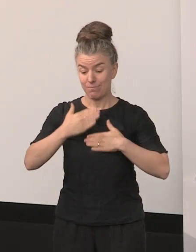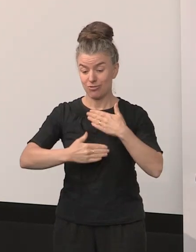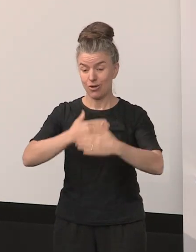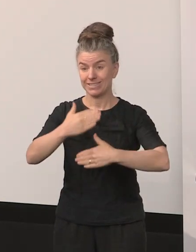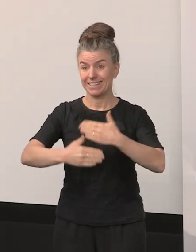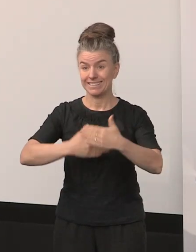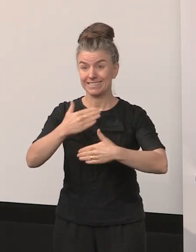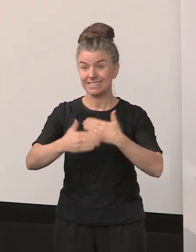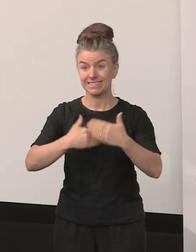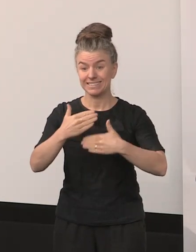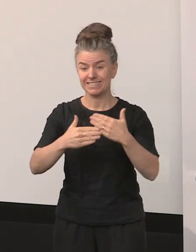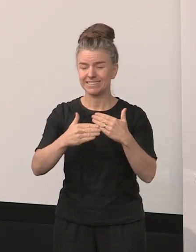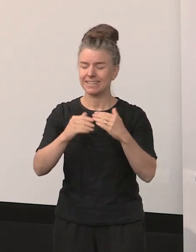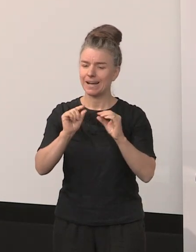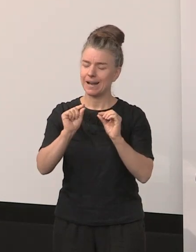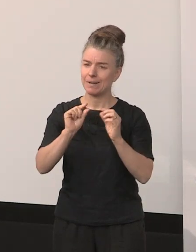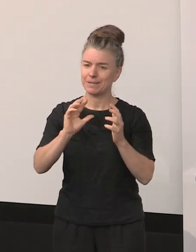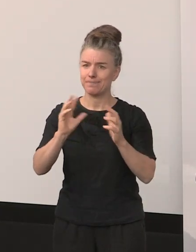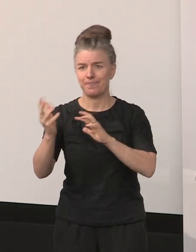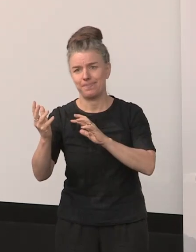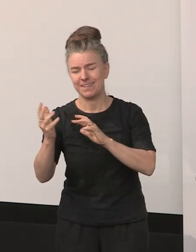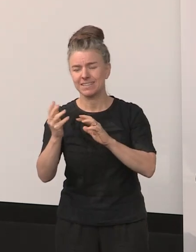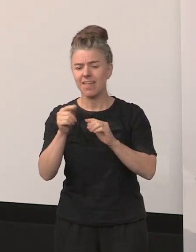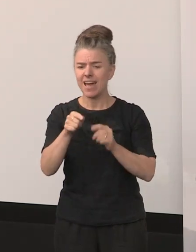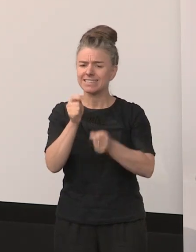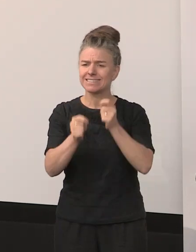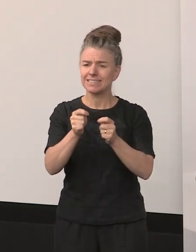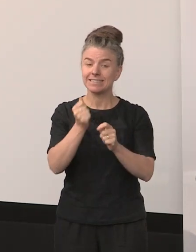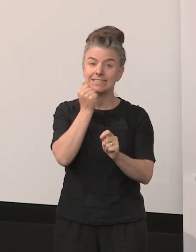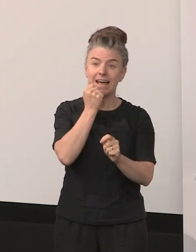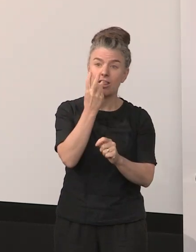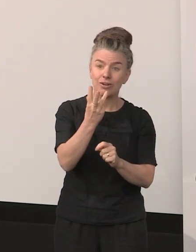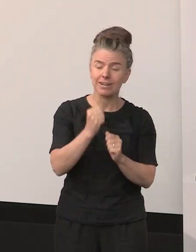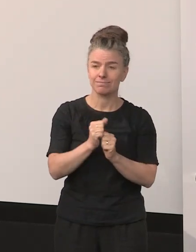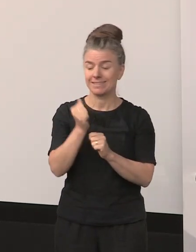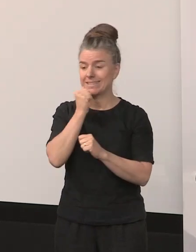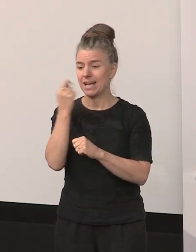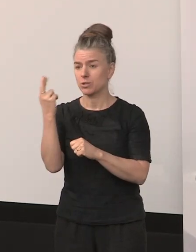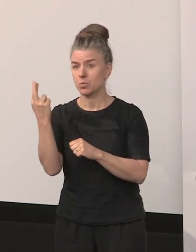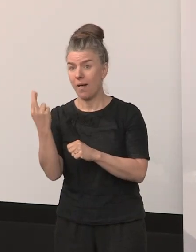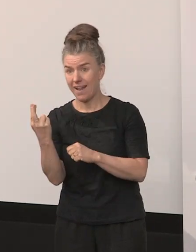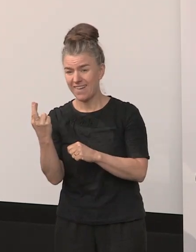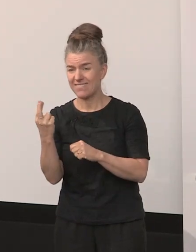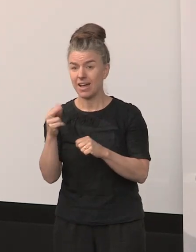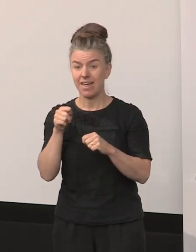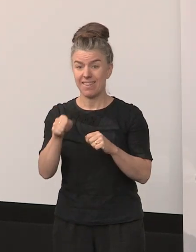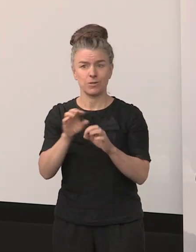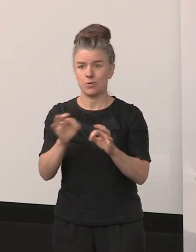Zealand's border safe. There was a lapse in the process for